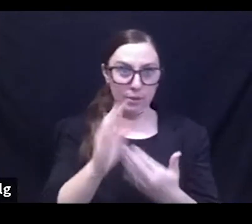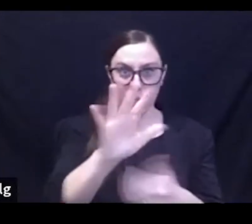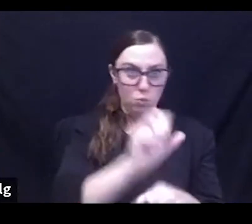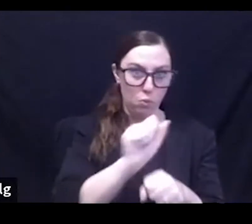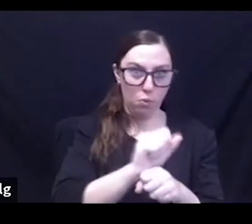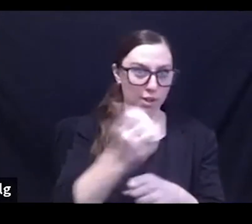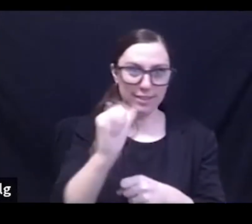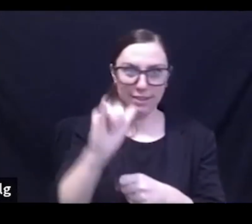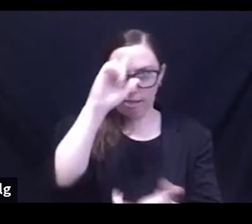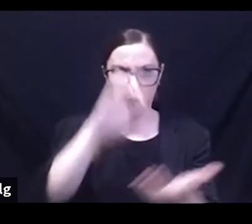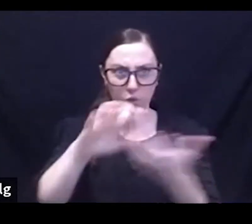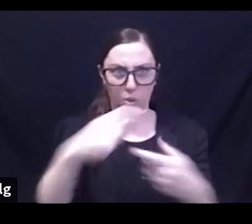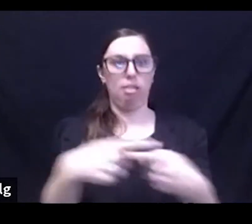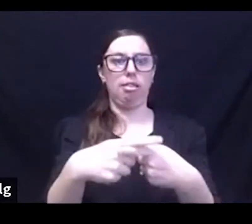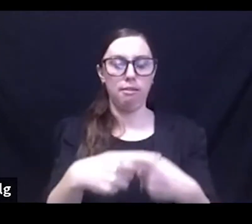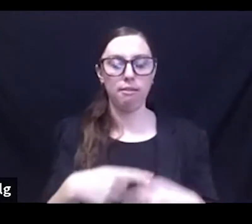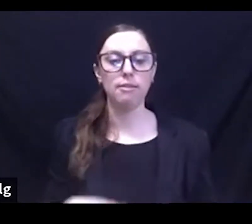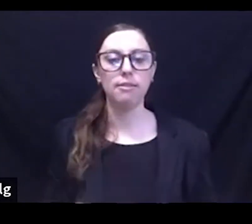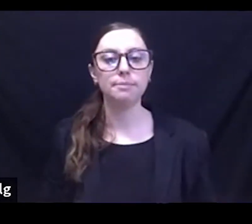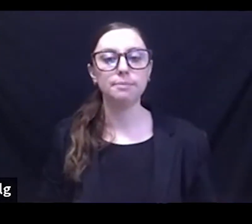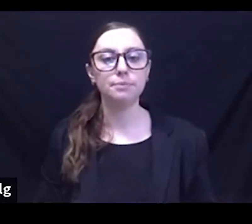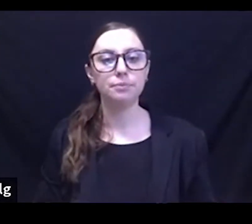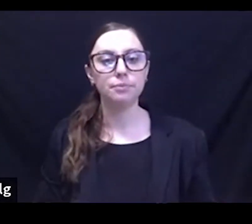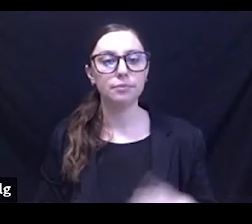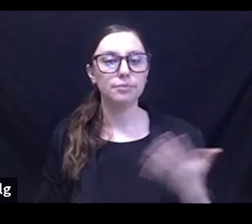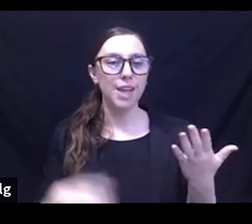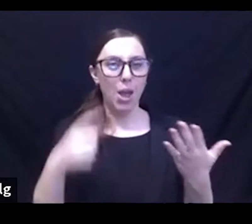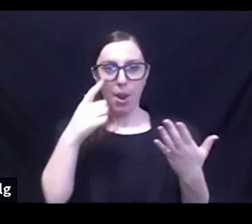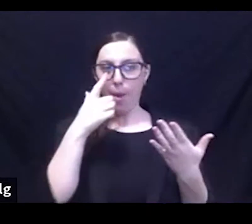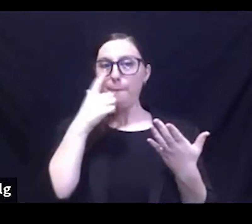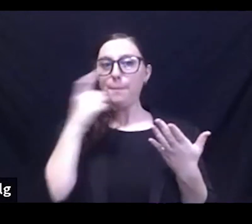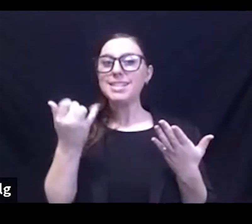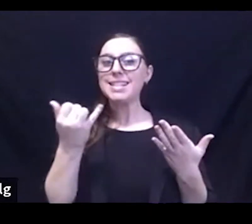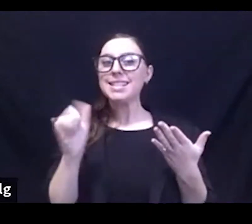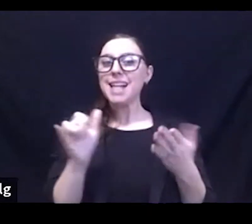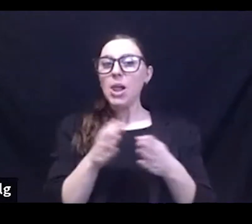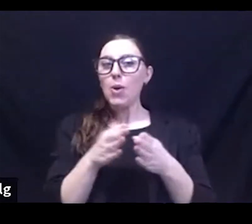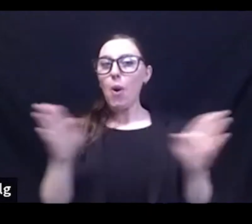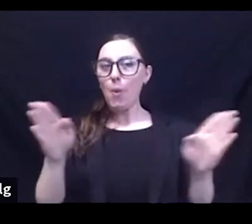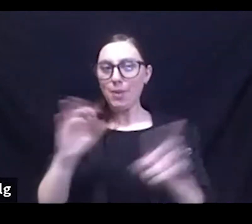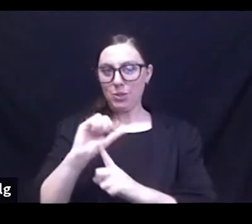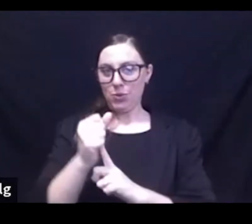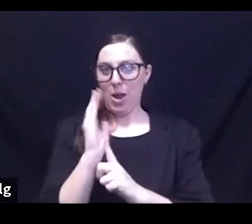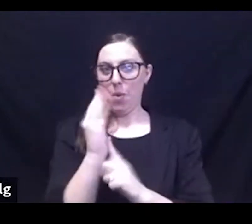Sabina: Sure. So since it's an open matter, I will give a limited substance of